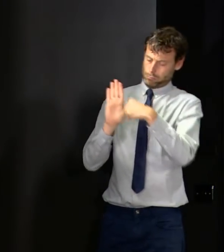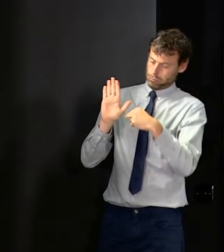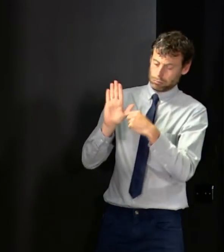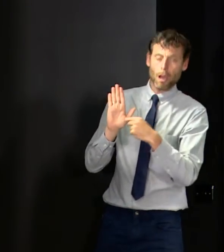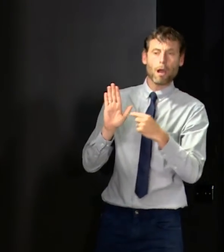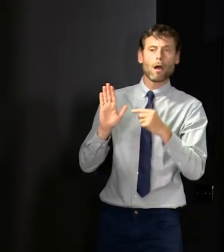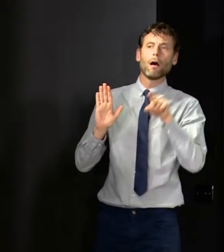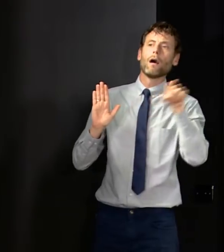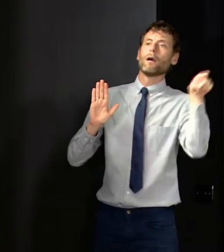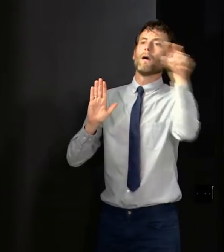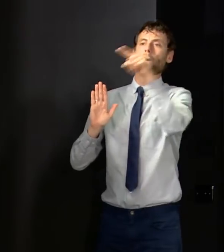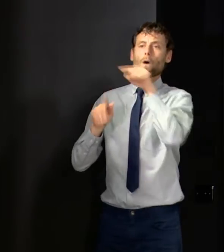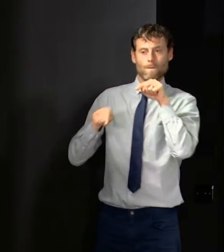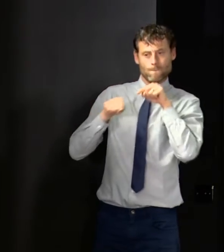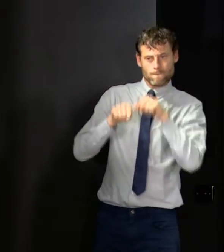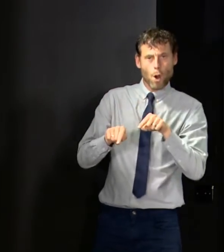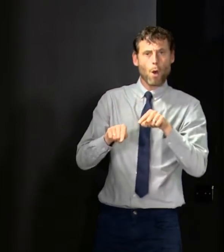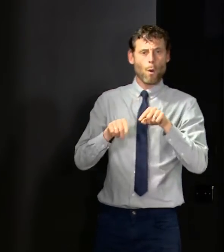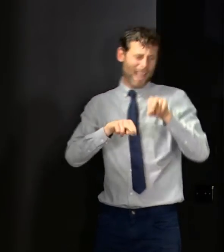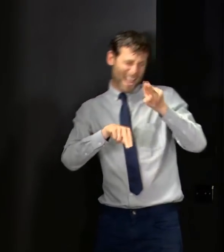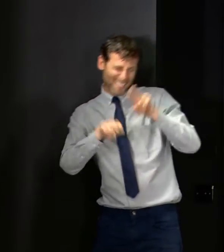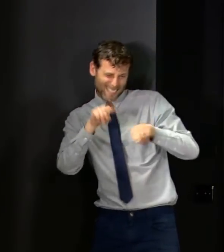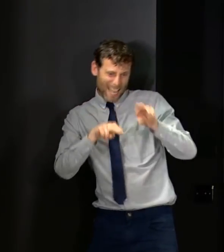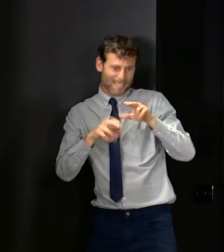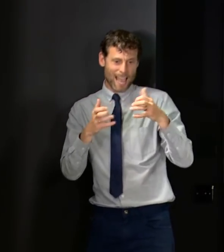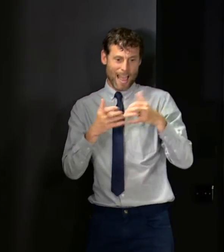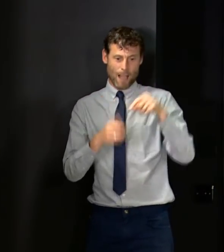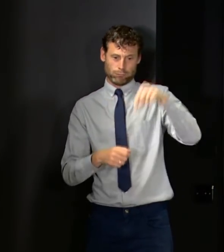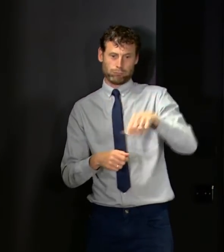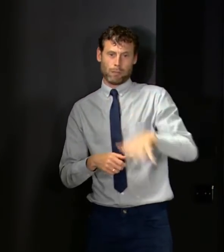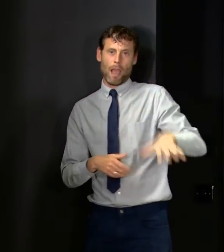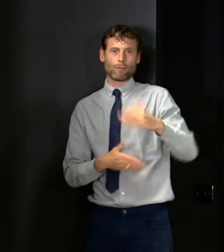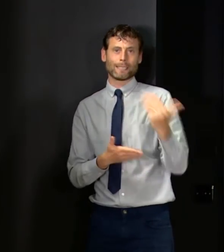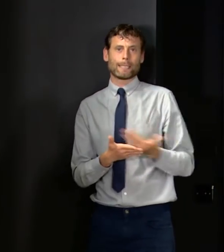and made sure and done their assessments to make sure they are safe. So people need to